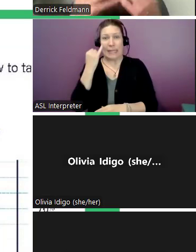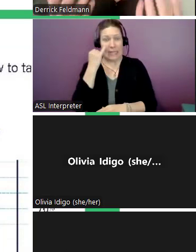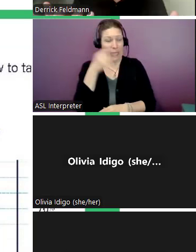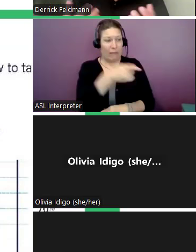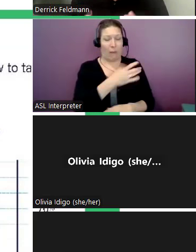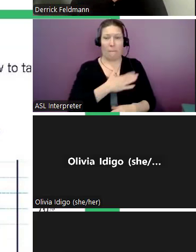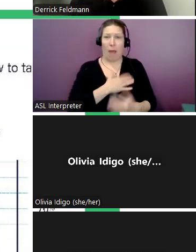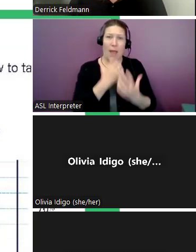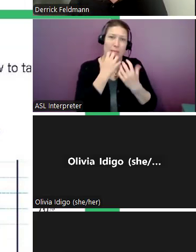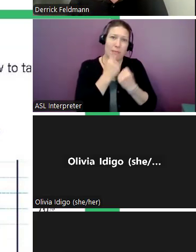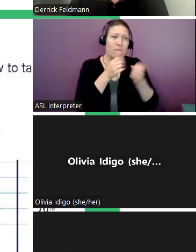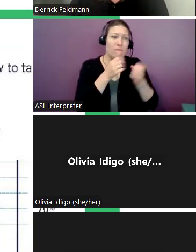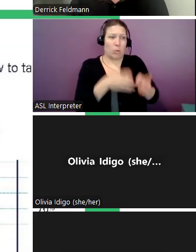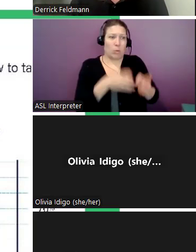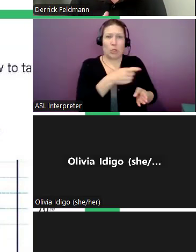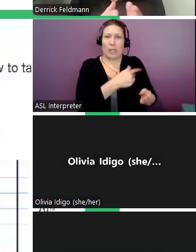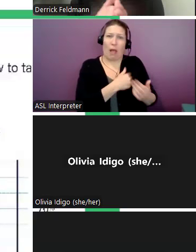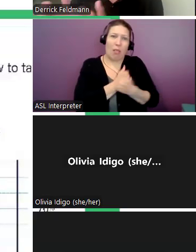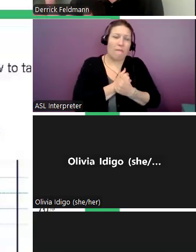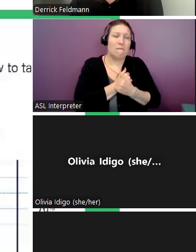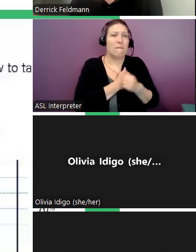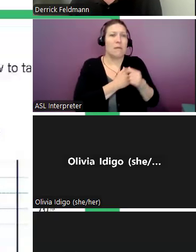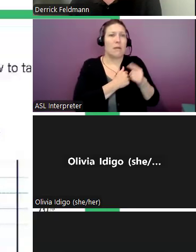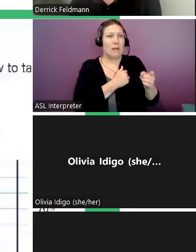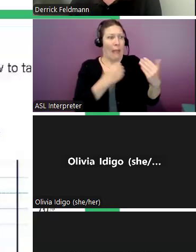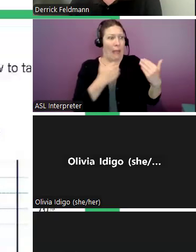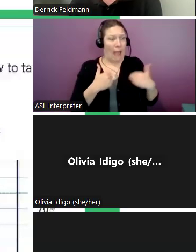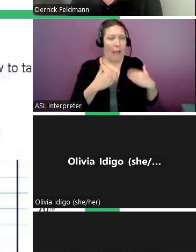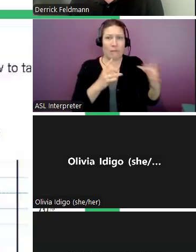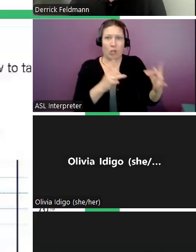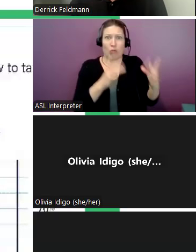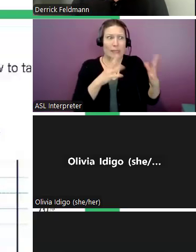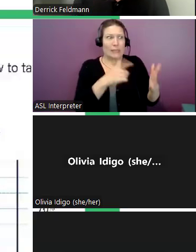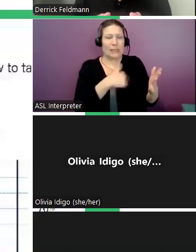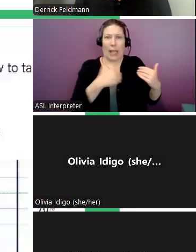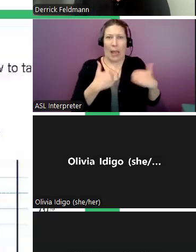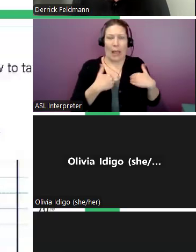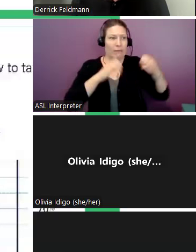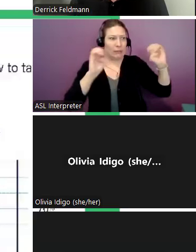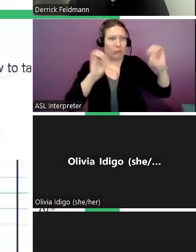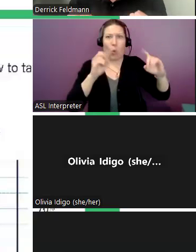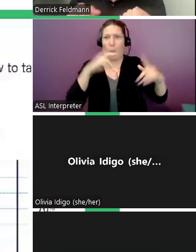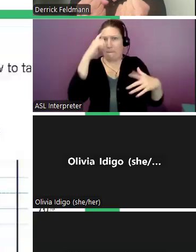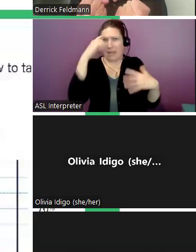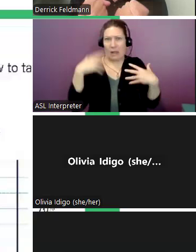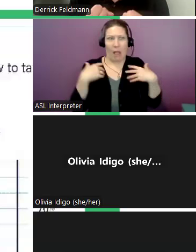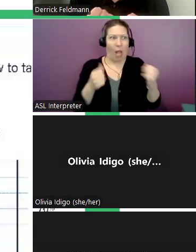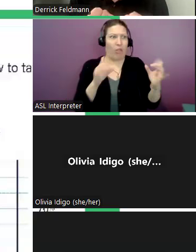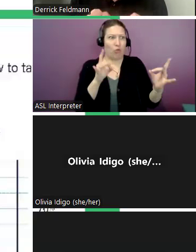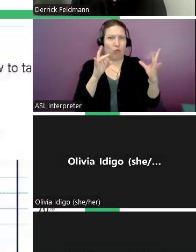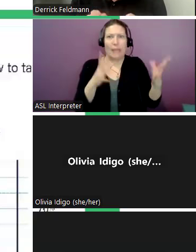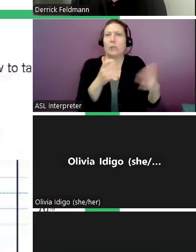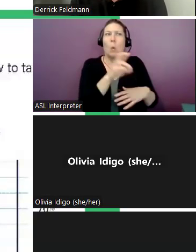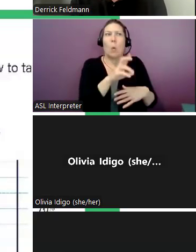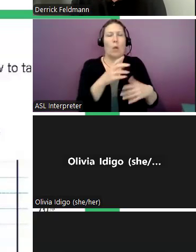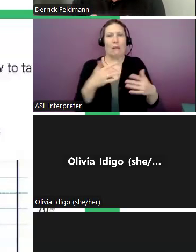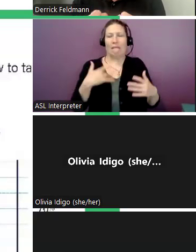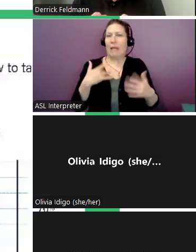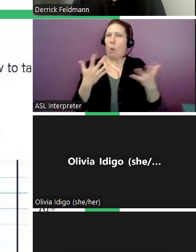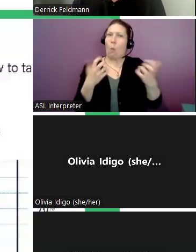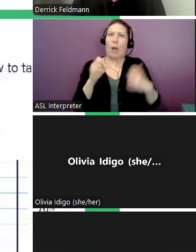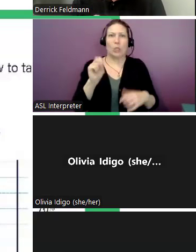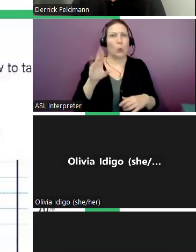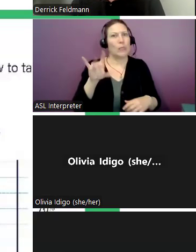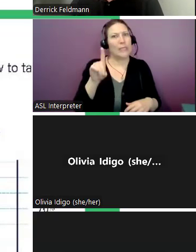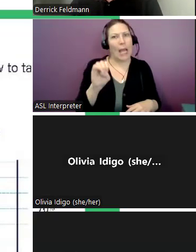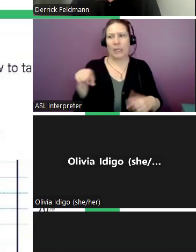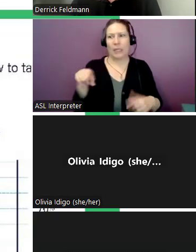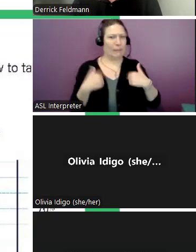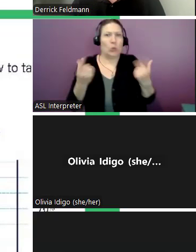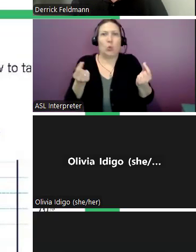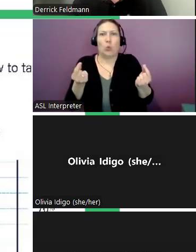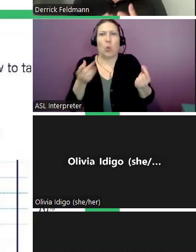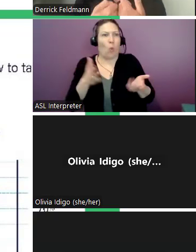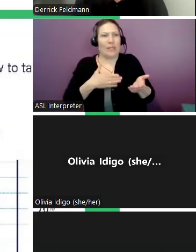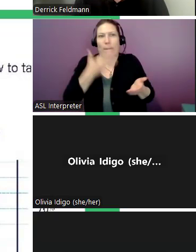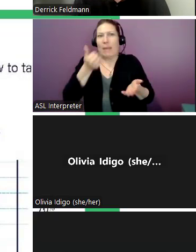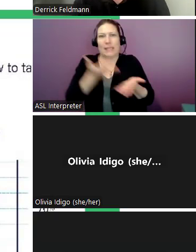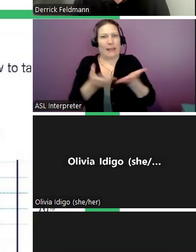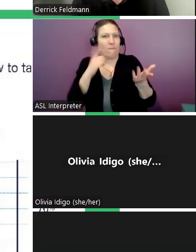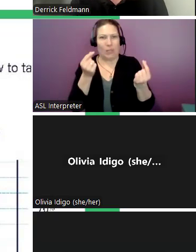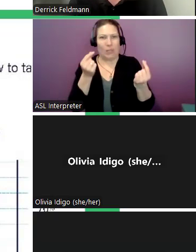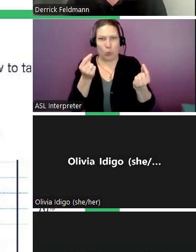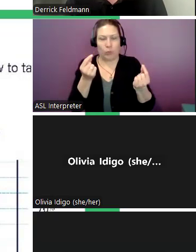I just, I just may not know what to do or even having suicidal thoughts. And so it was about building the support and the confidence to help and support their loved one.